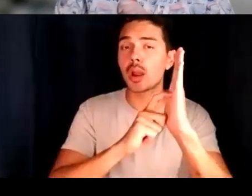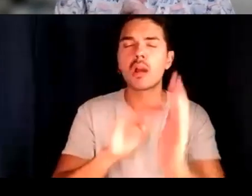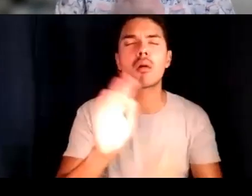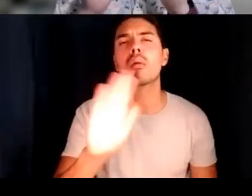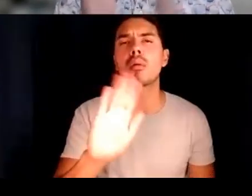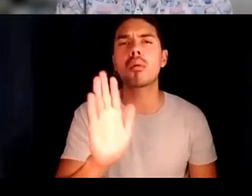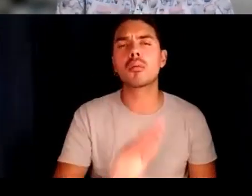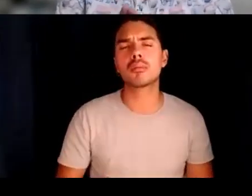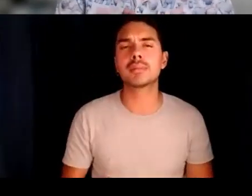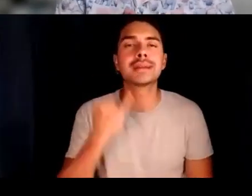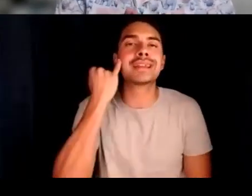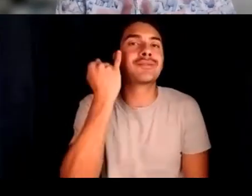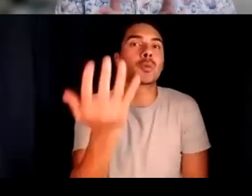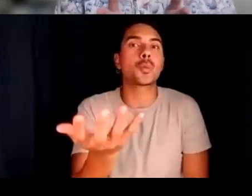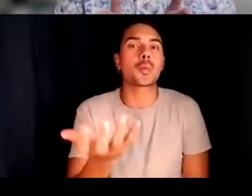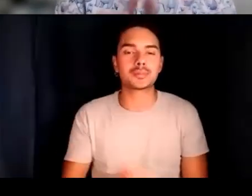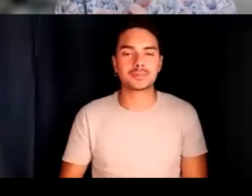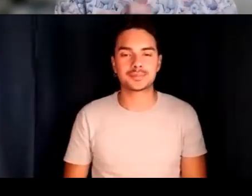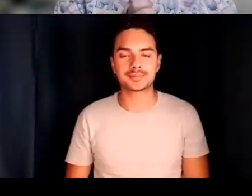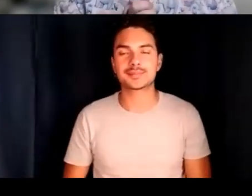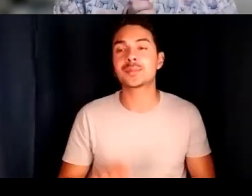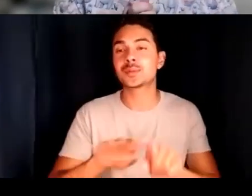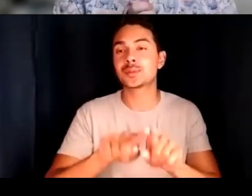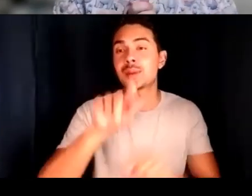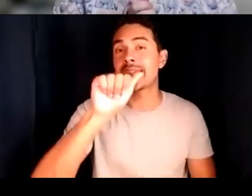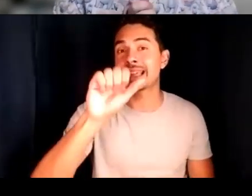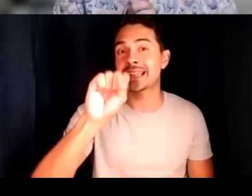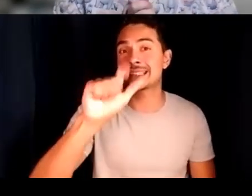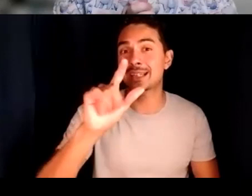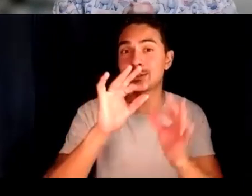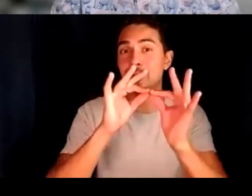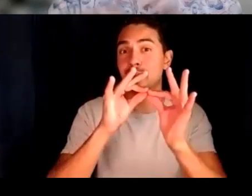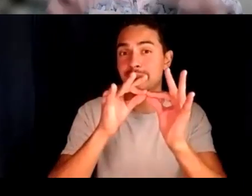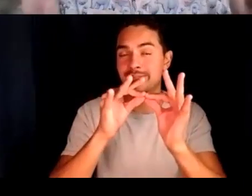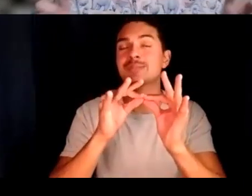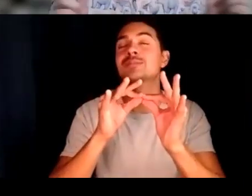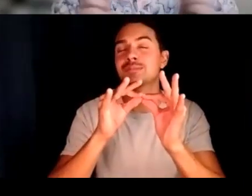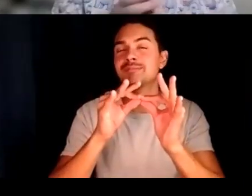Furthermore, we do have ASL, so interpretation is available